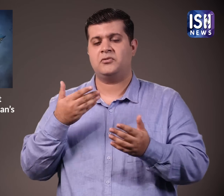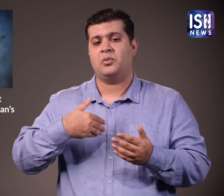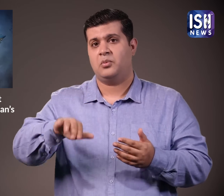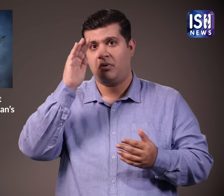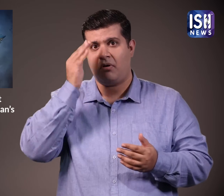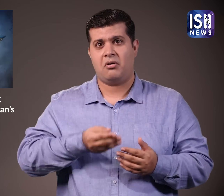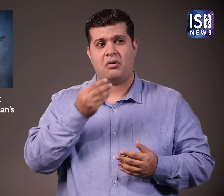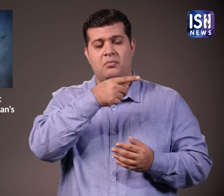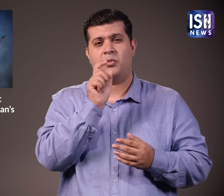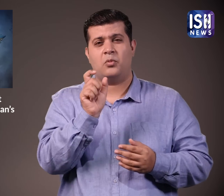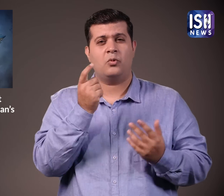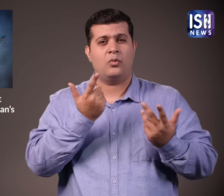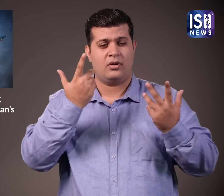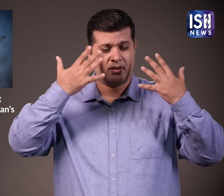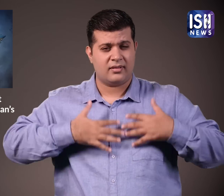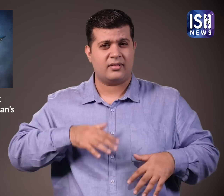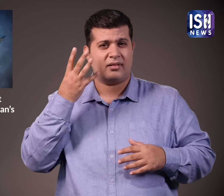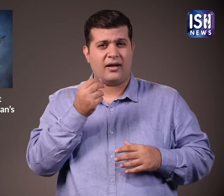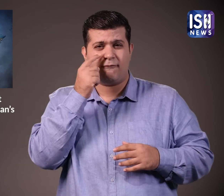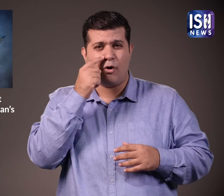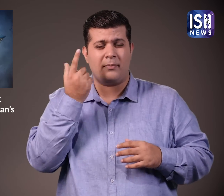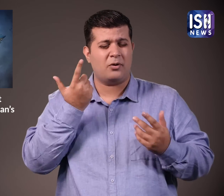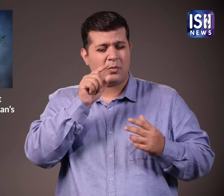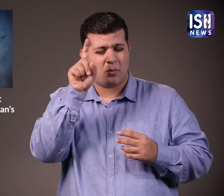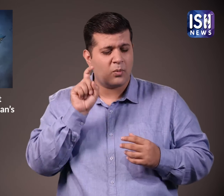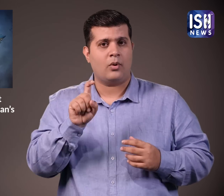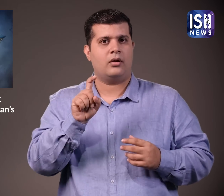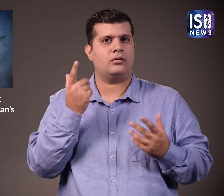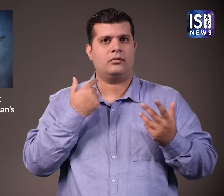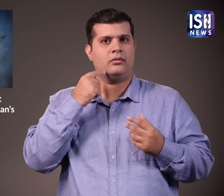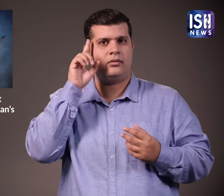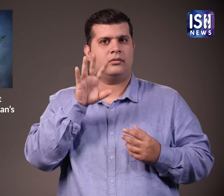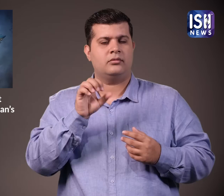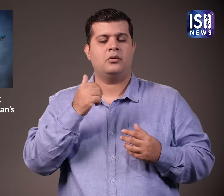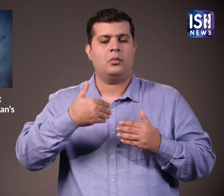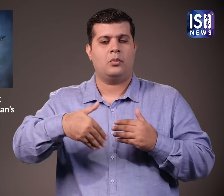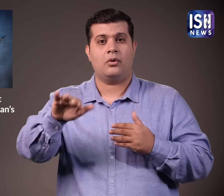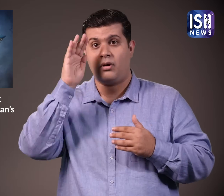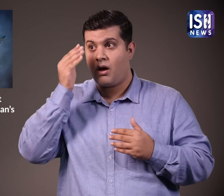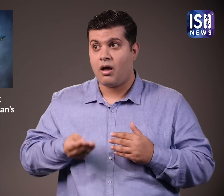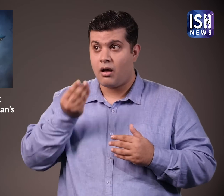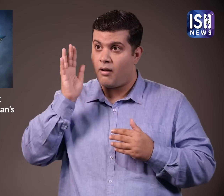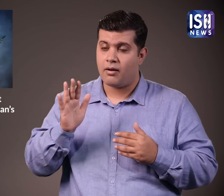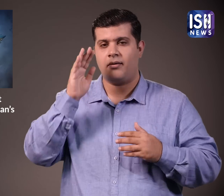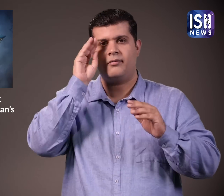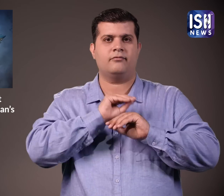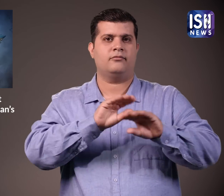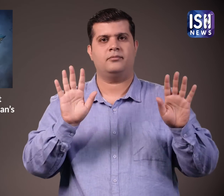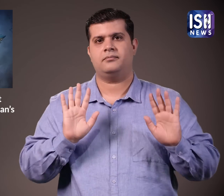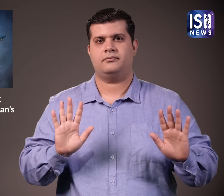As of now there is no update on why he was wearing women's clothes. Lets wait for further updates.